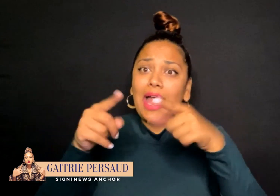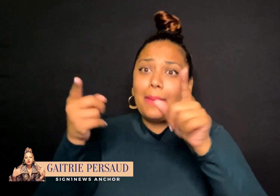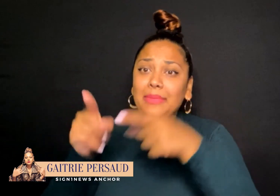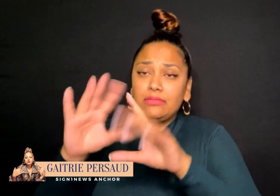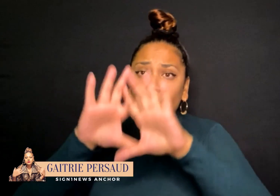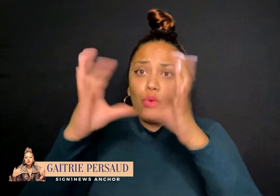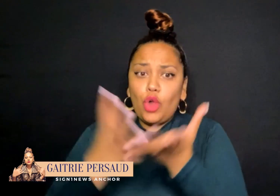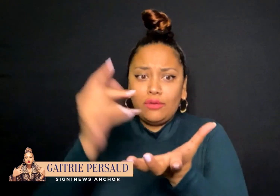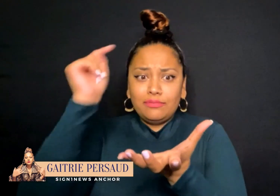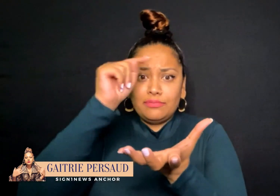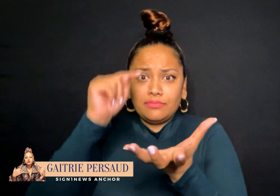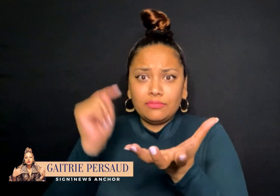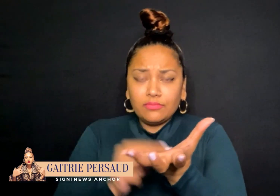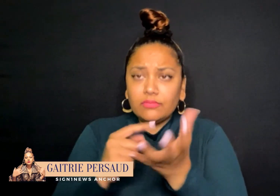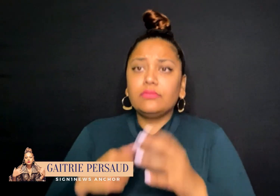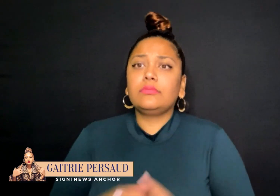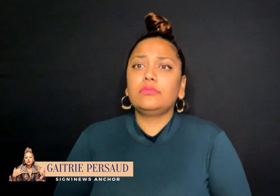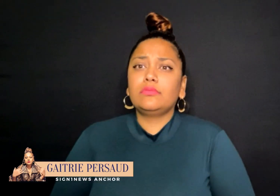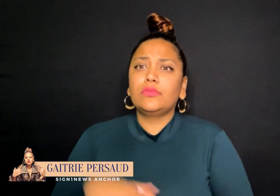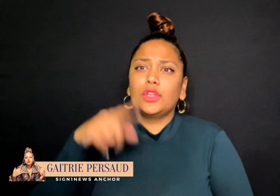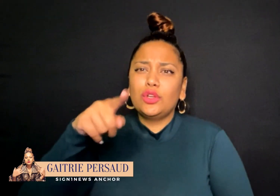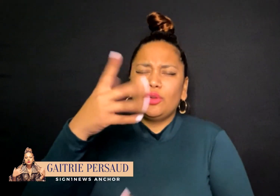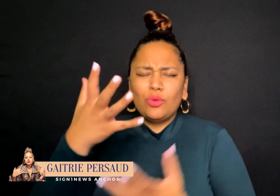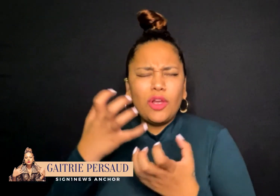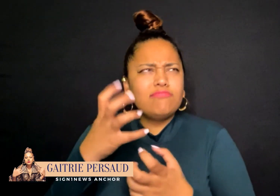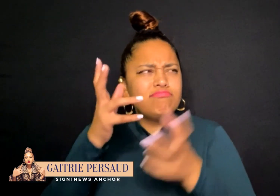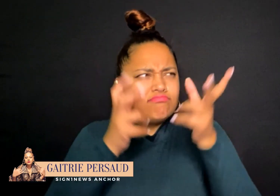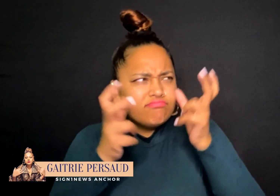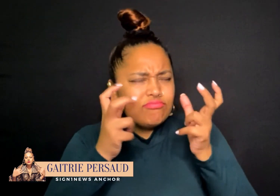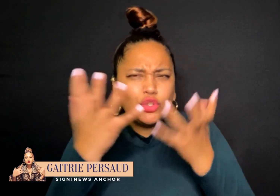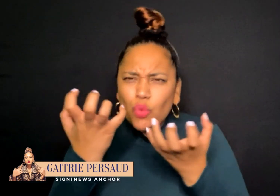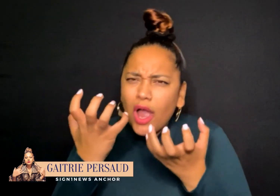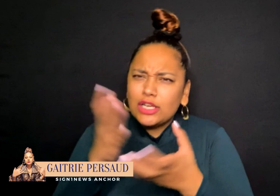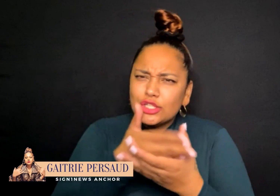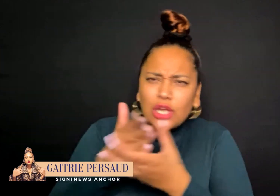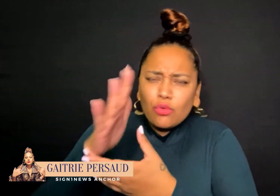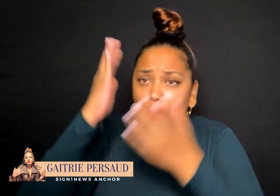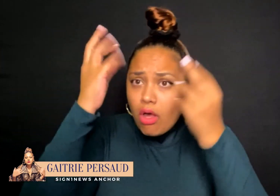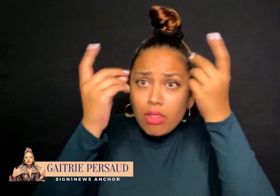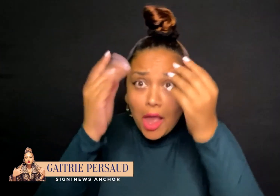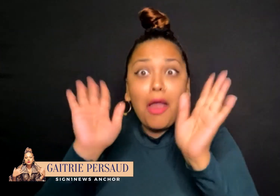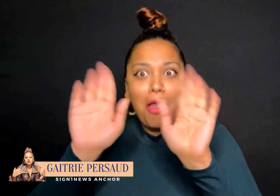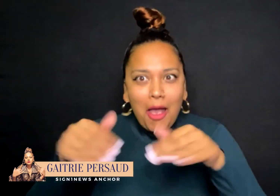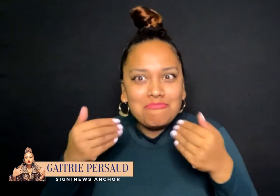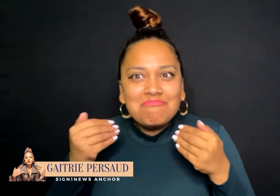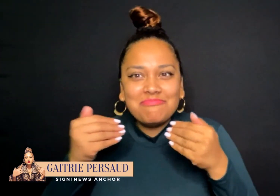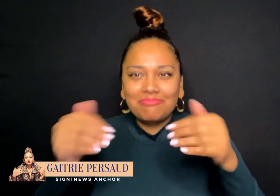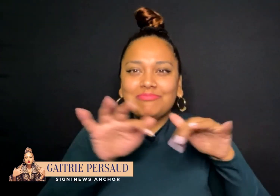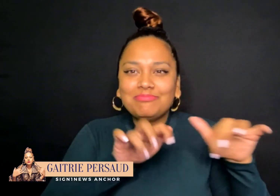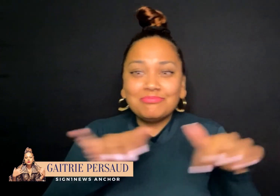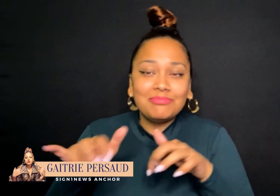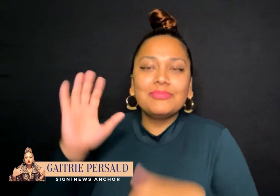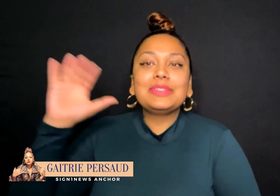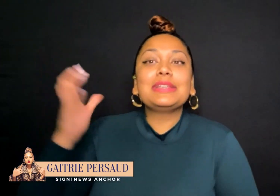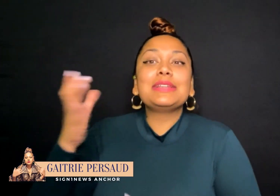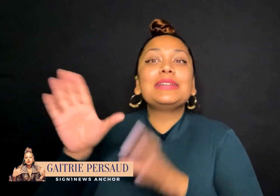stories making headlines today if you post an interesting comment during this update